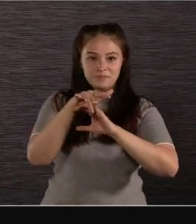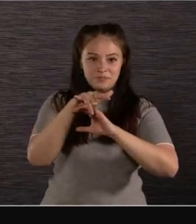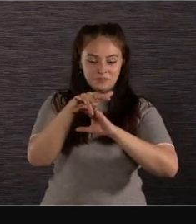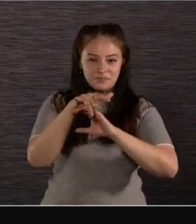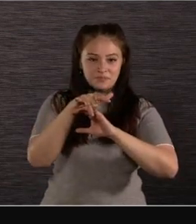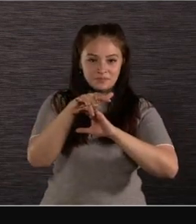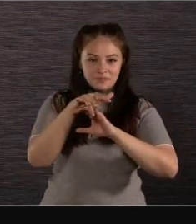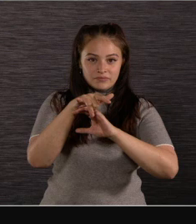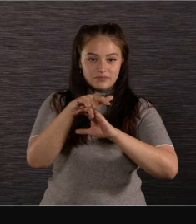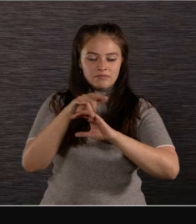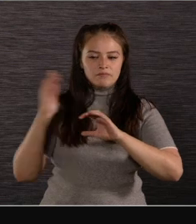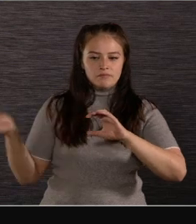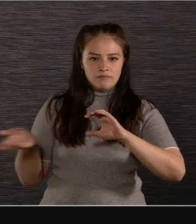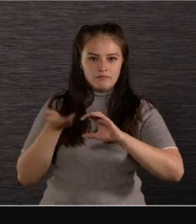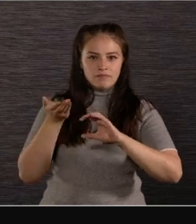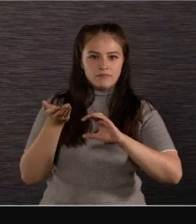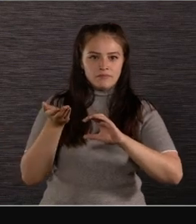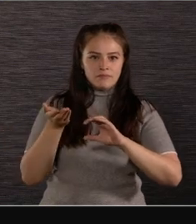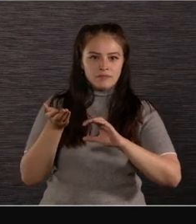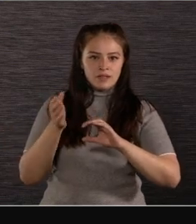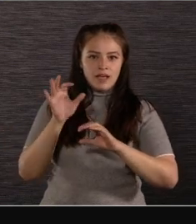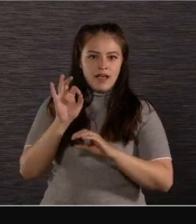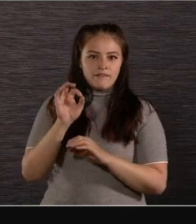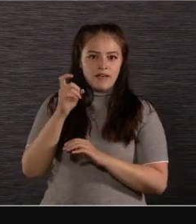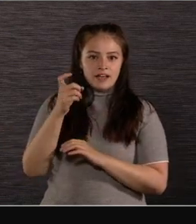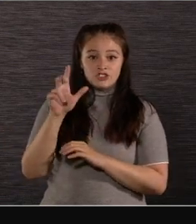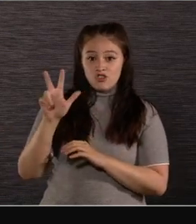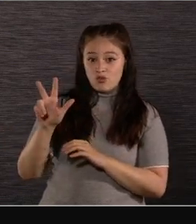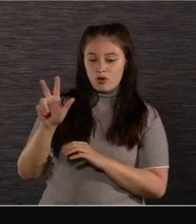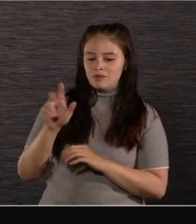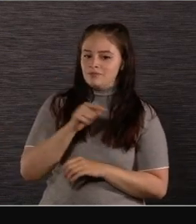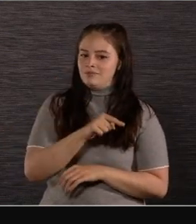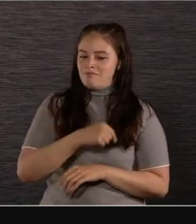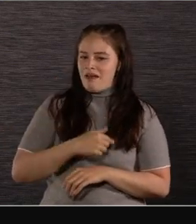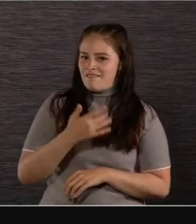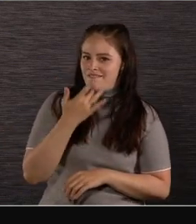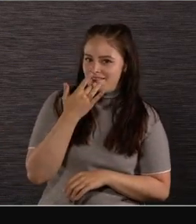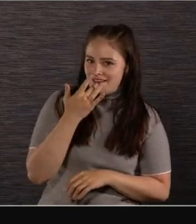to bring out the FX3, which is my go to cinema